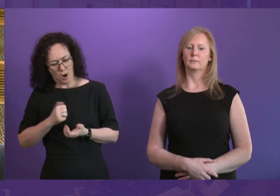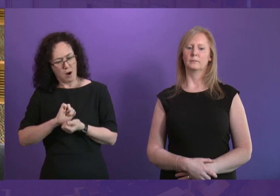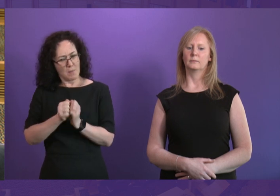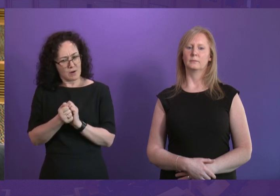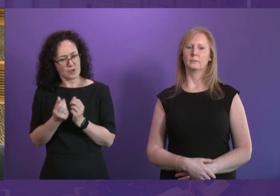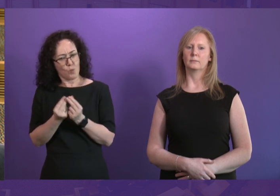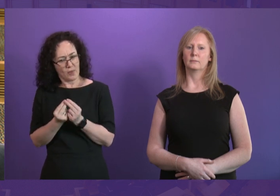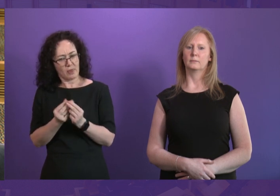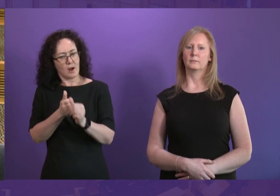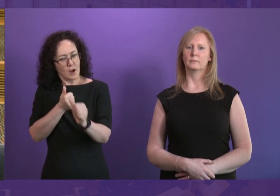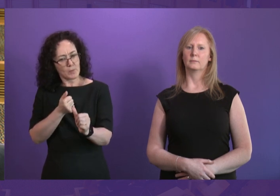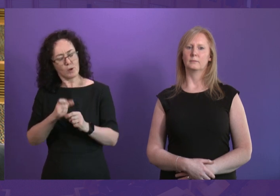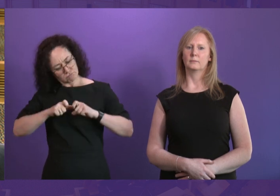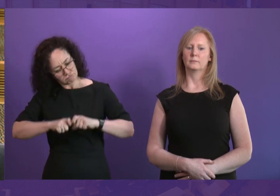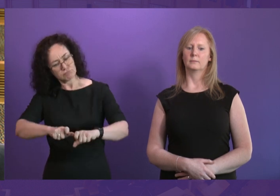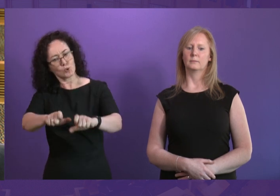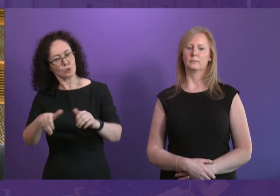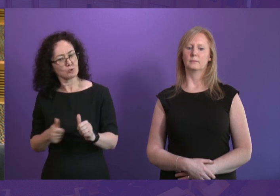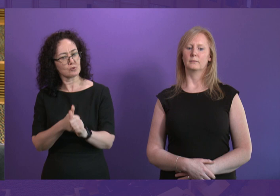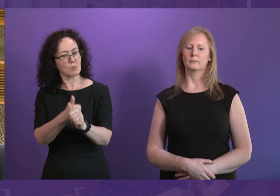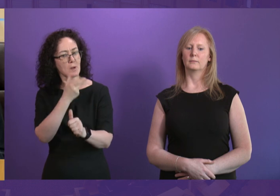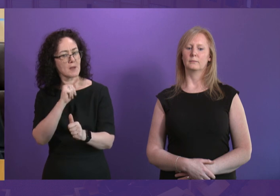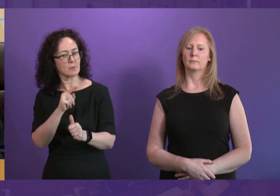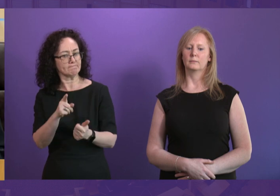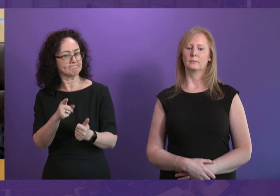employees need to help them at this very difficult time.